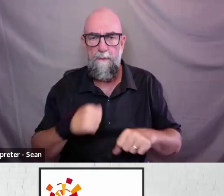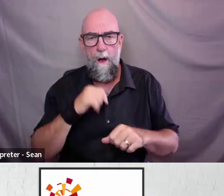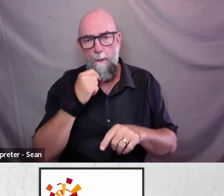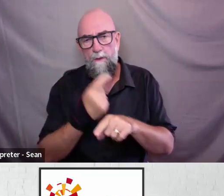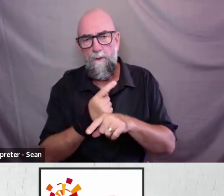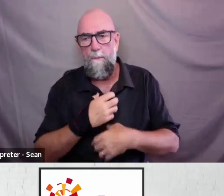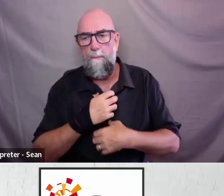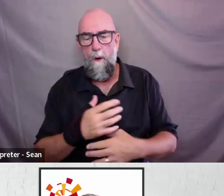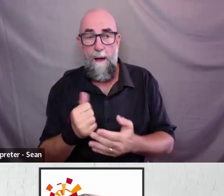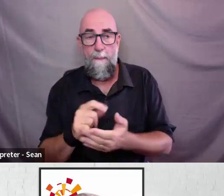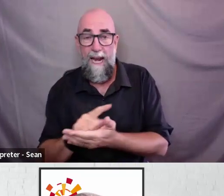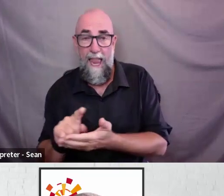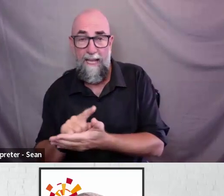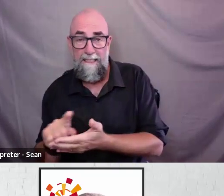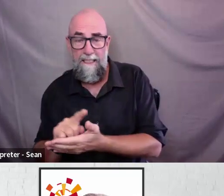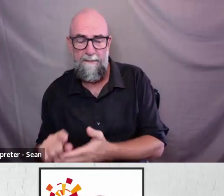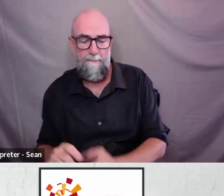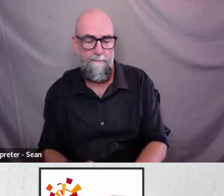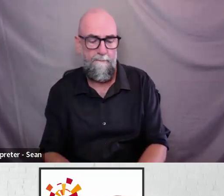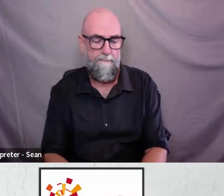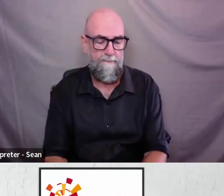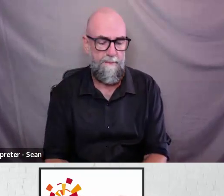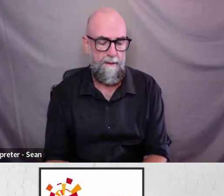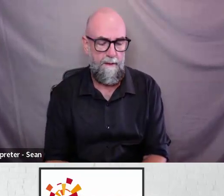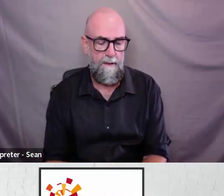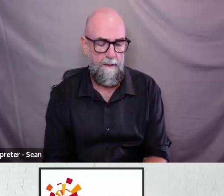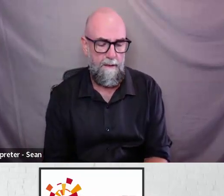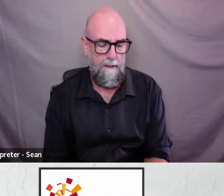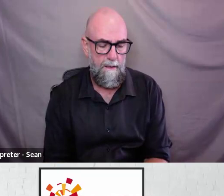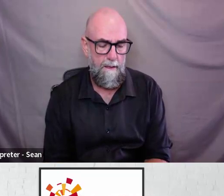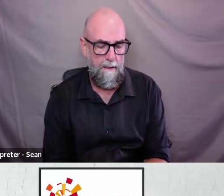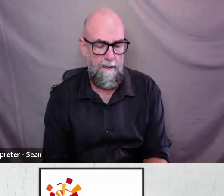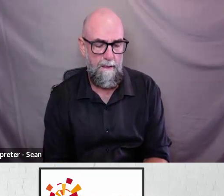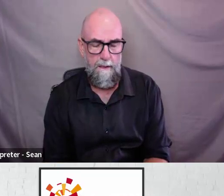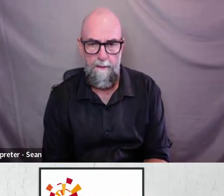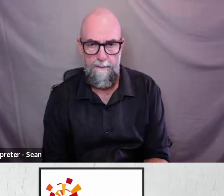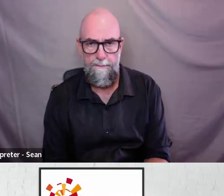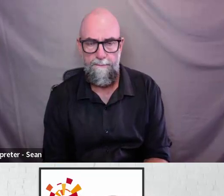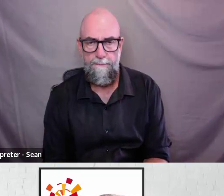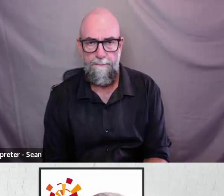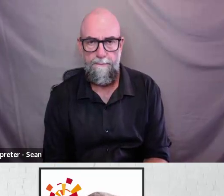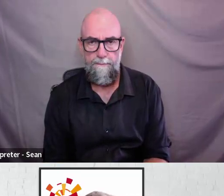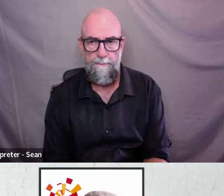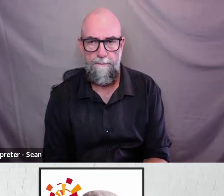you have given us some practical strategies and